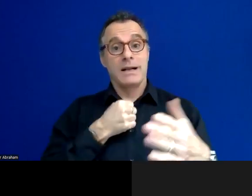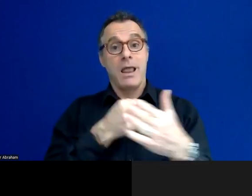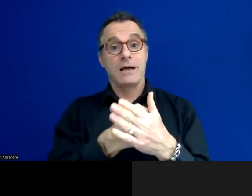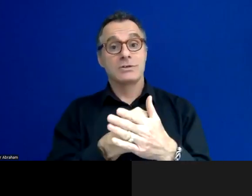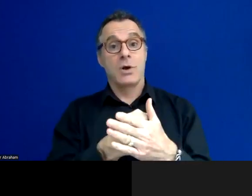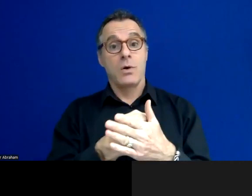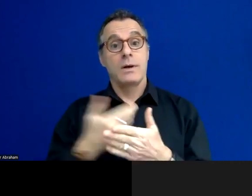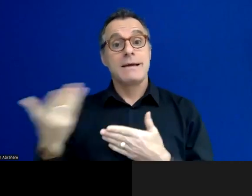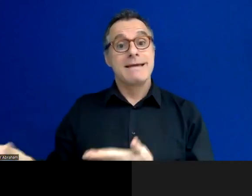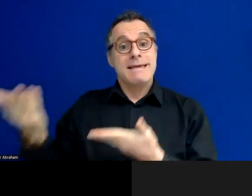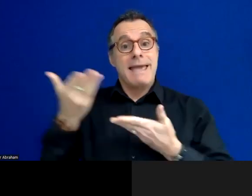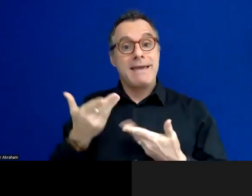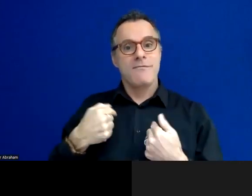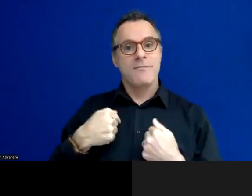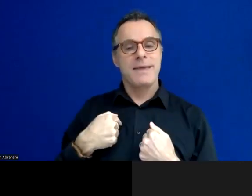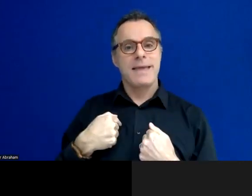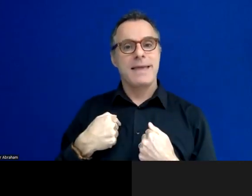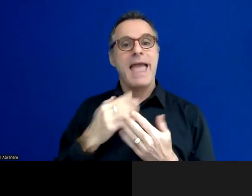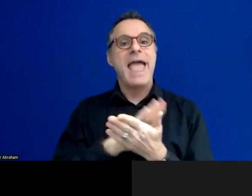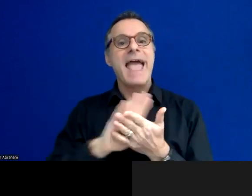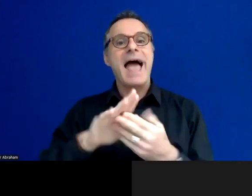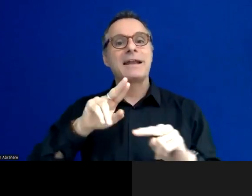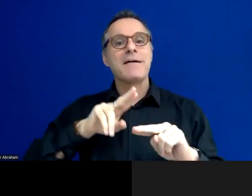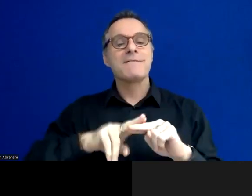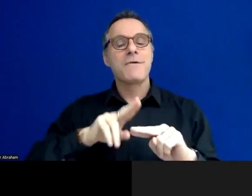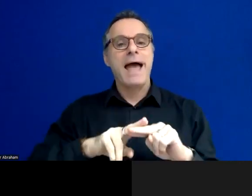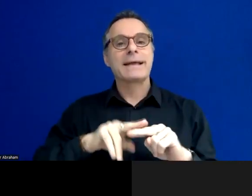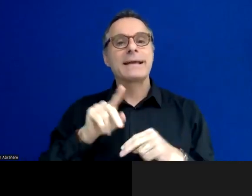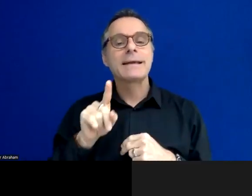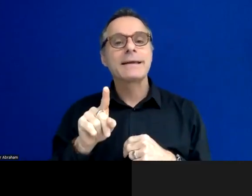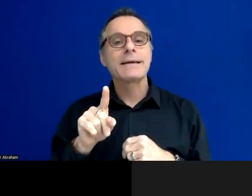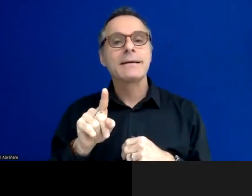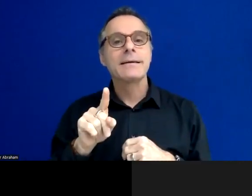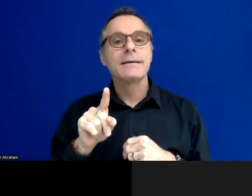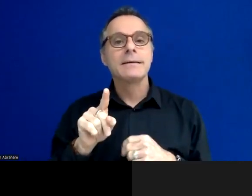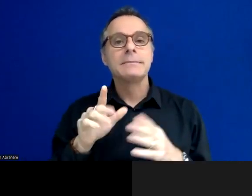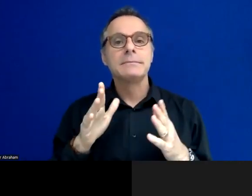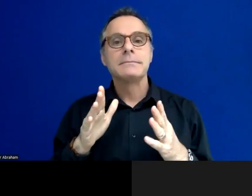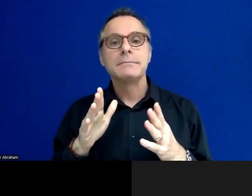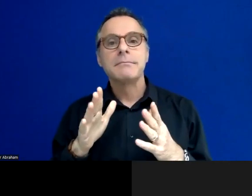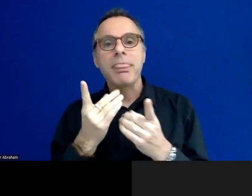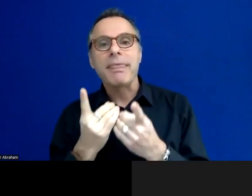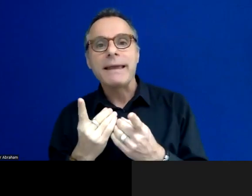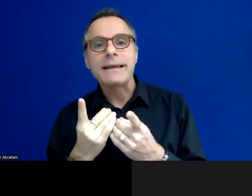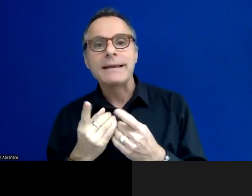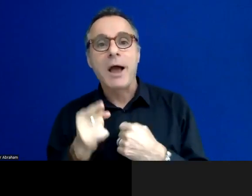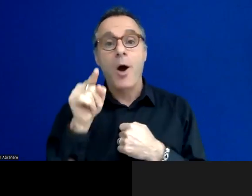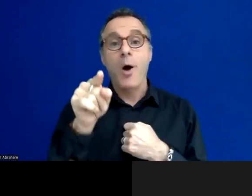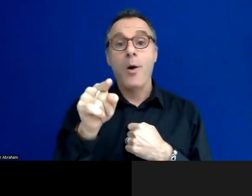down a Hannah Frank print which has gone a bit Antiques Road Show and got it down...